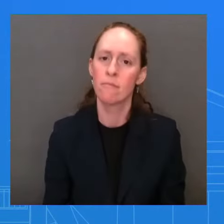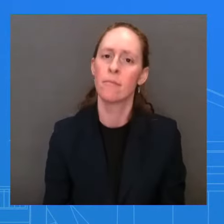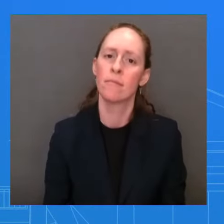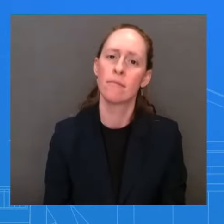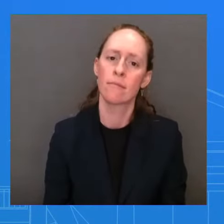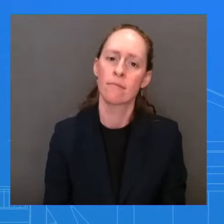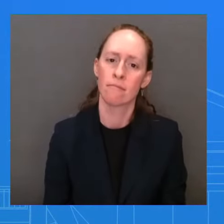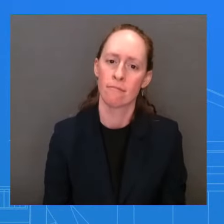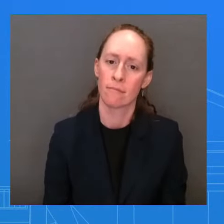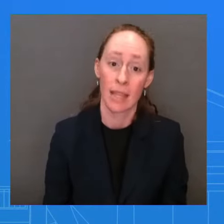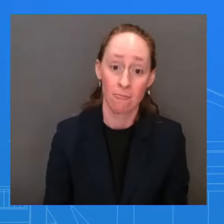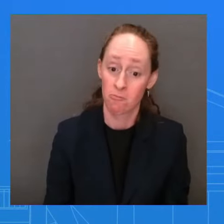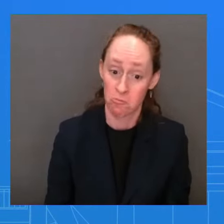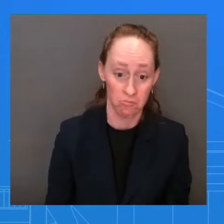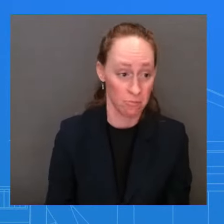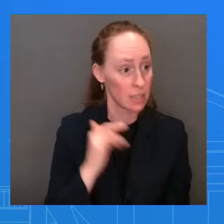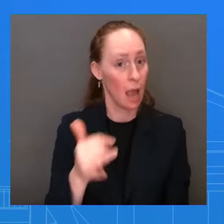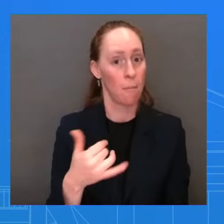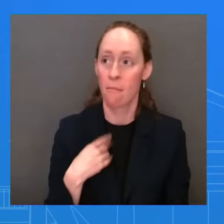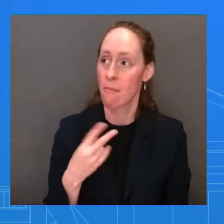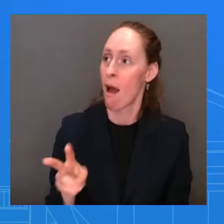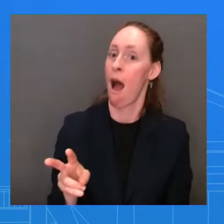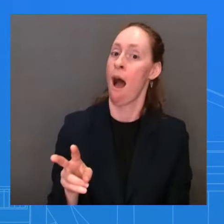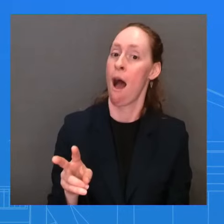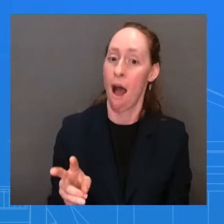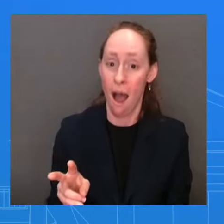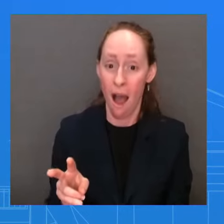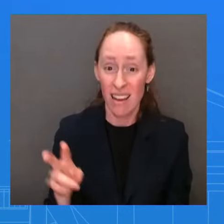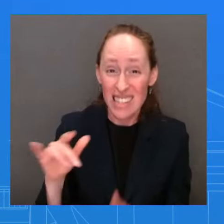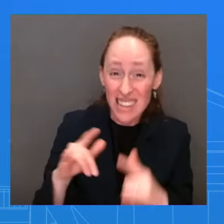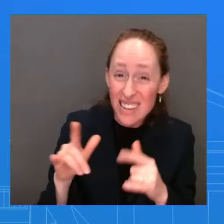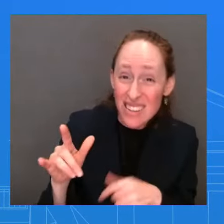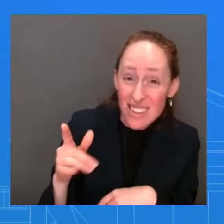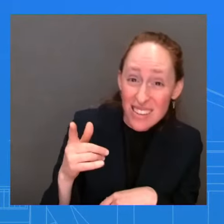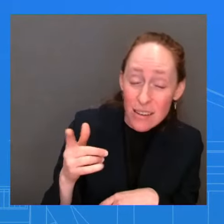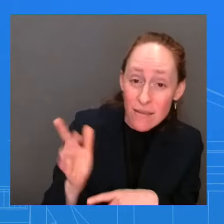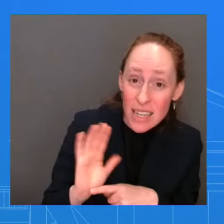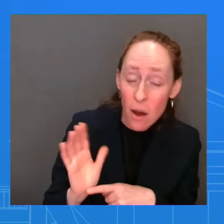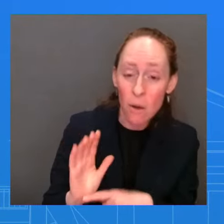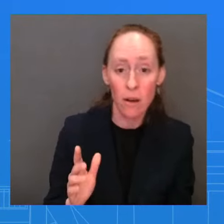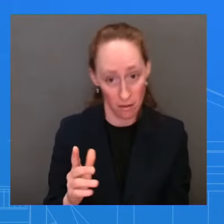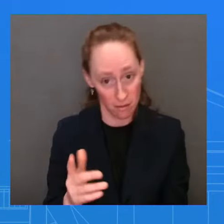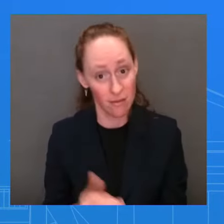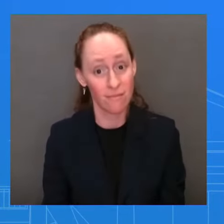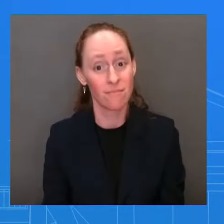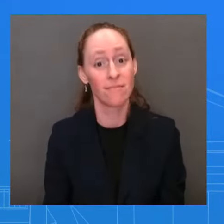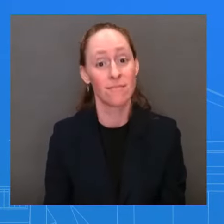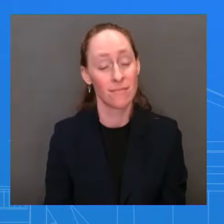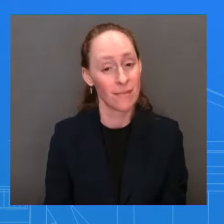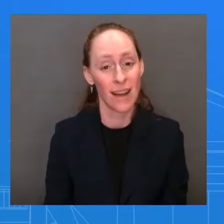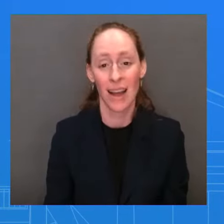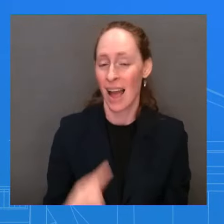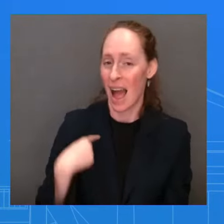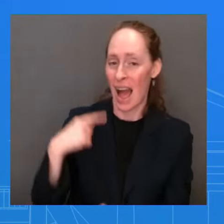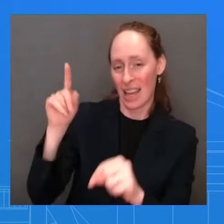from being a government official, I cannot talk about 2024. I'm not involved in the reelect.